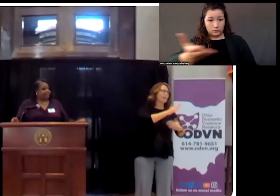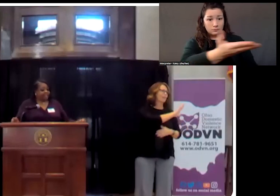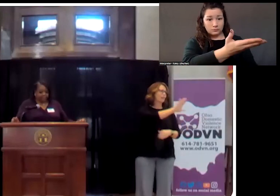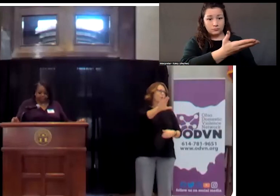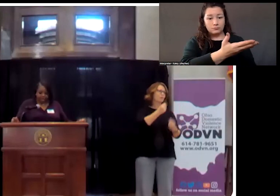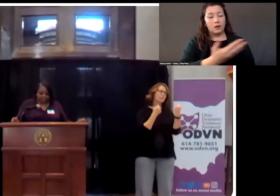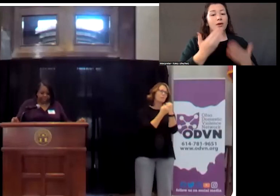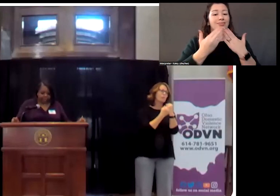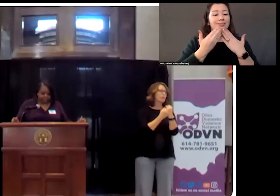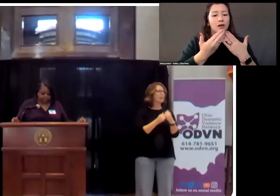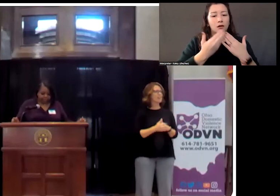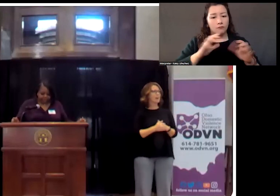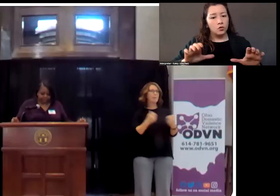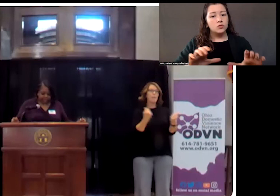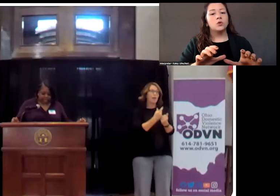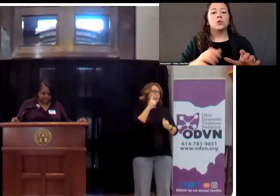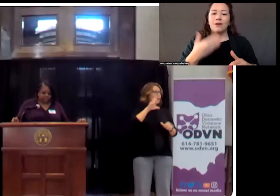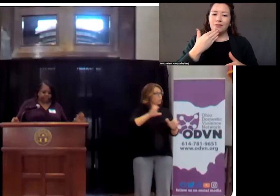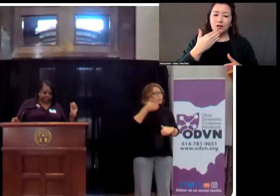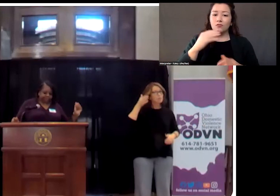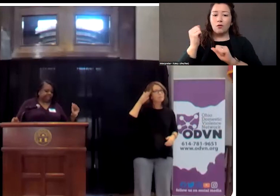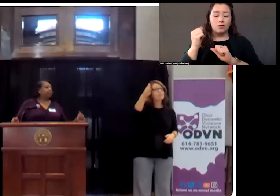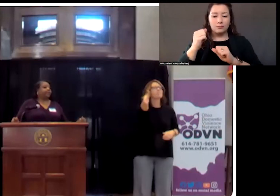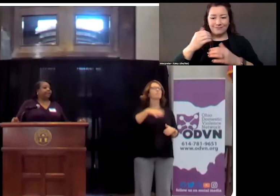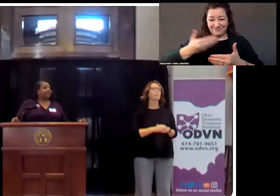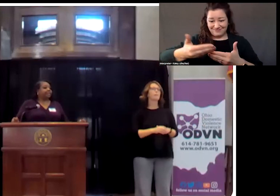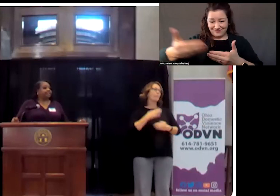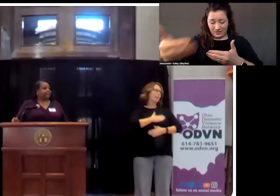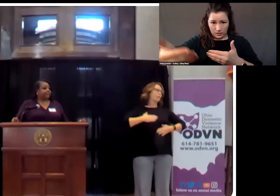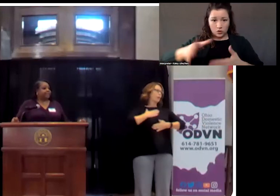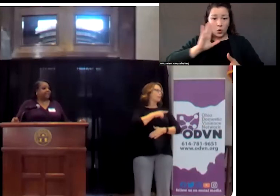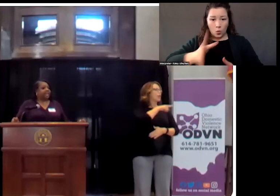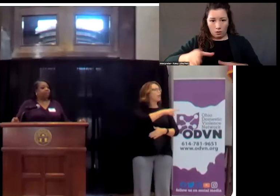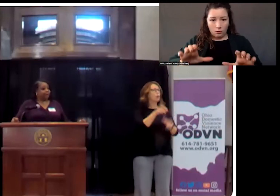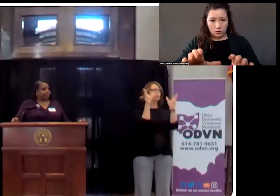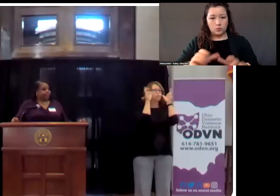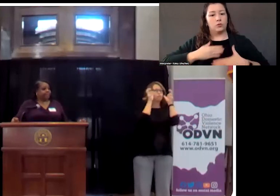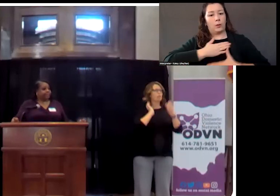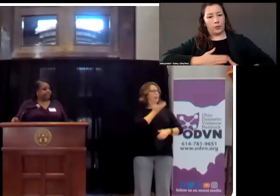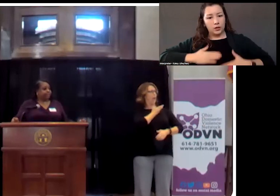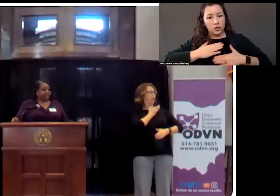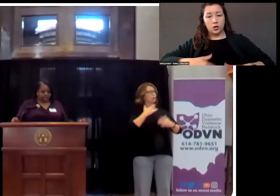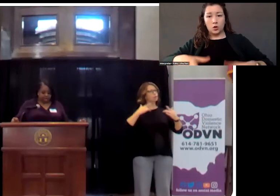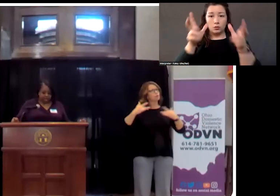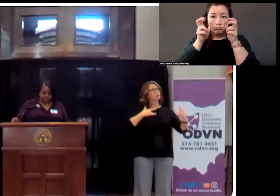Thank you for all that you will do. We appreciate you here in our concerns, and we appreciate you supporting our cause.